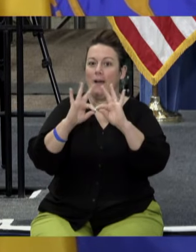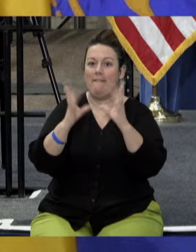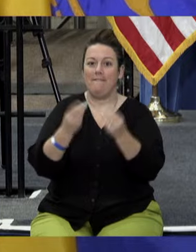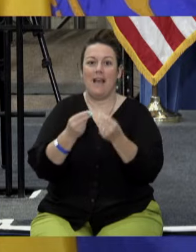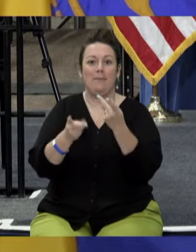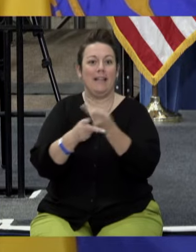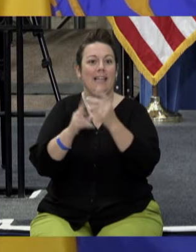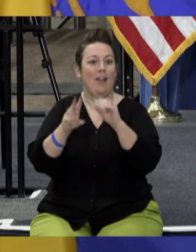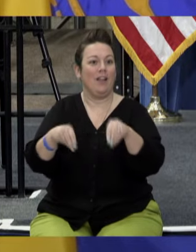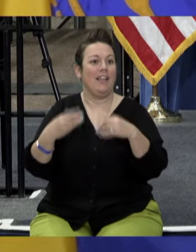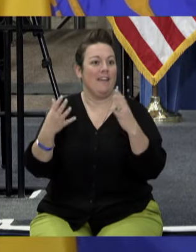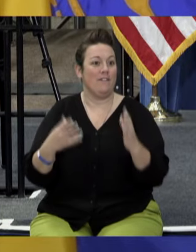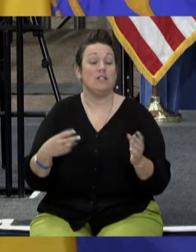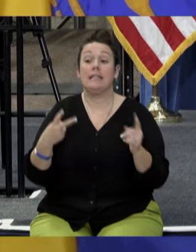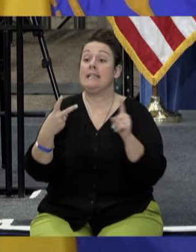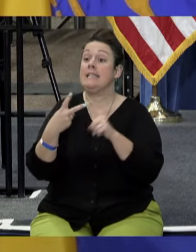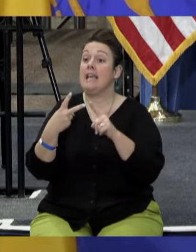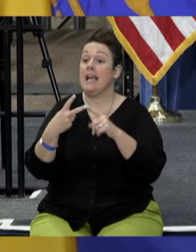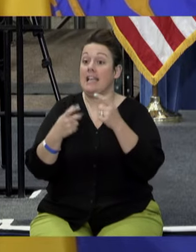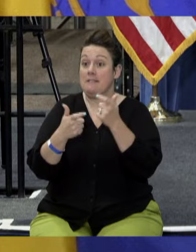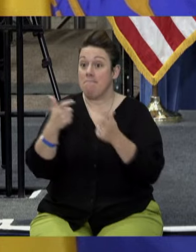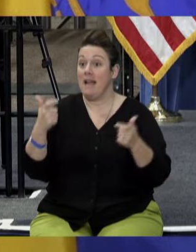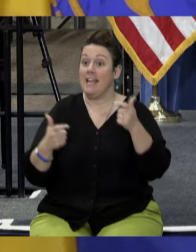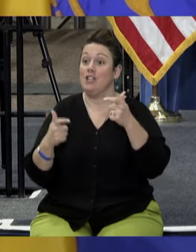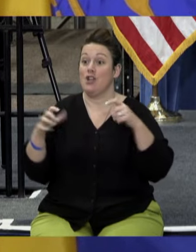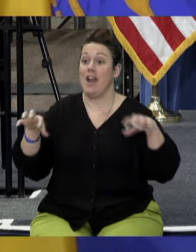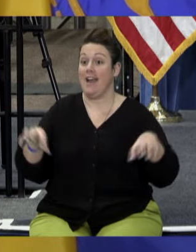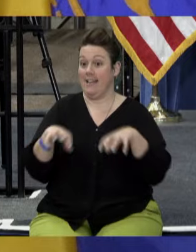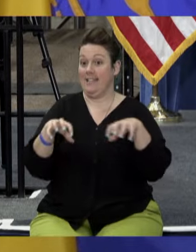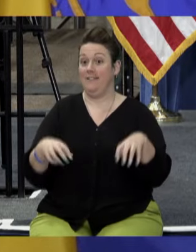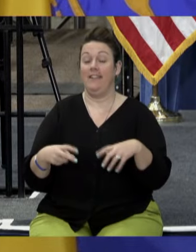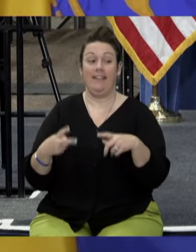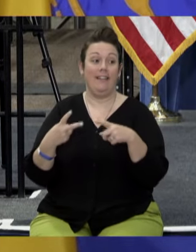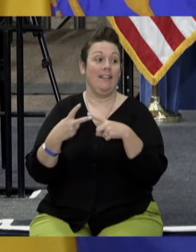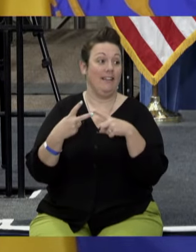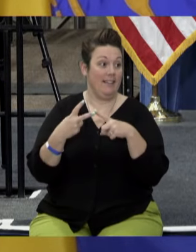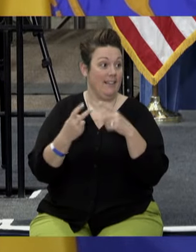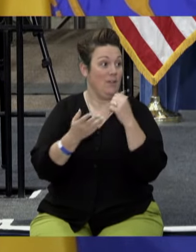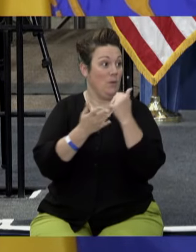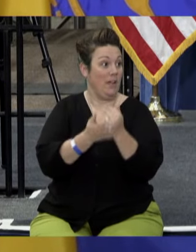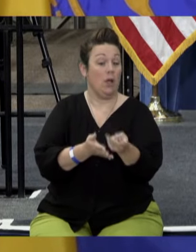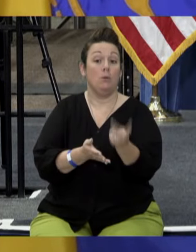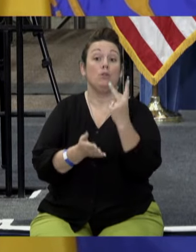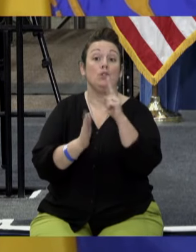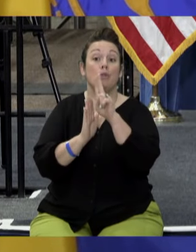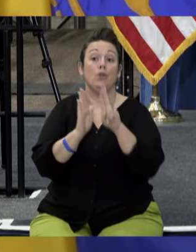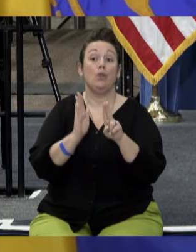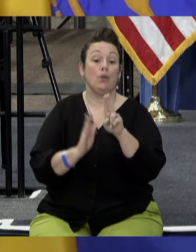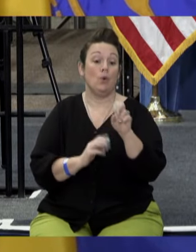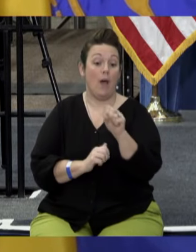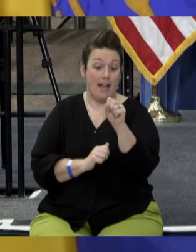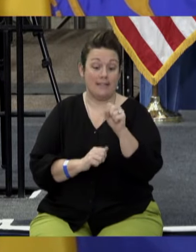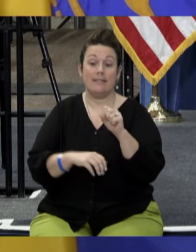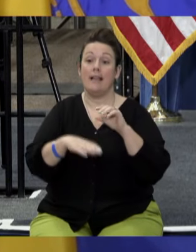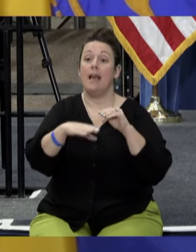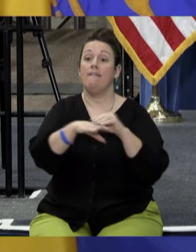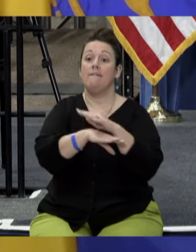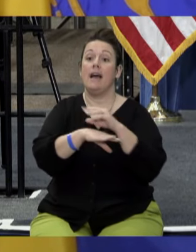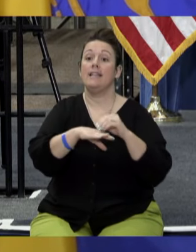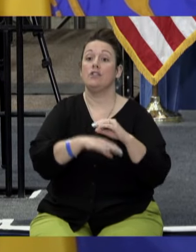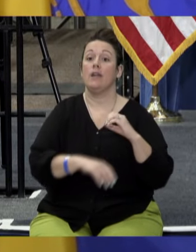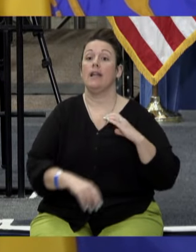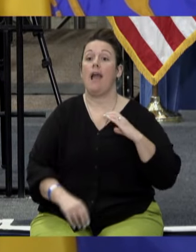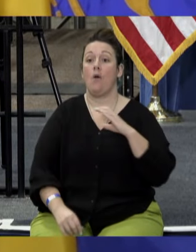The second major activity is that we help two U.S. advisory councils of the RAISE Act and